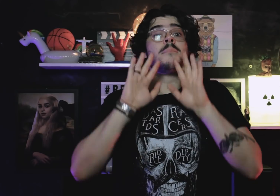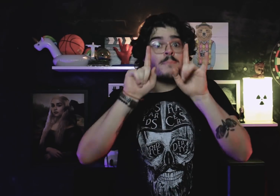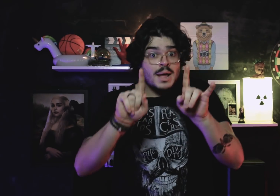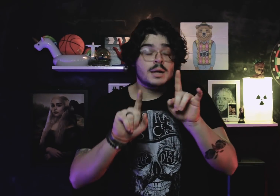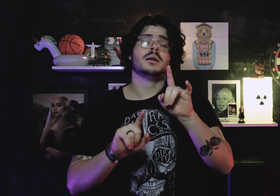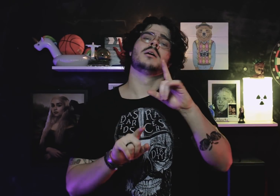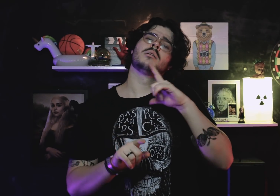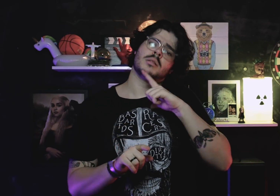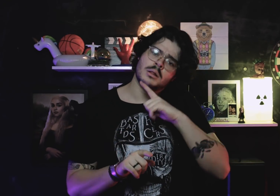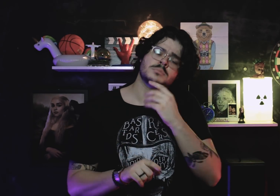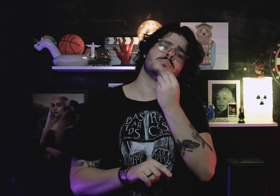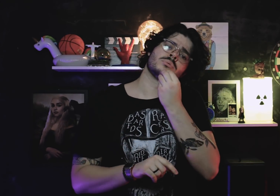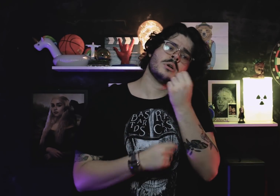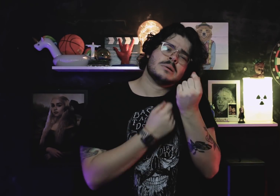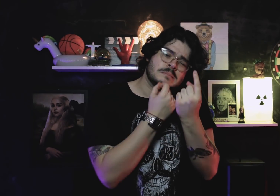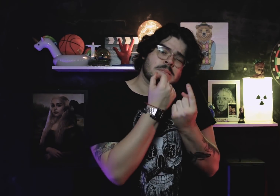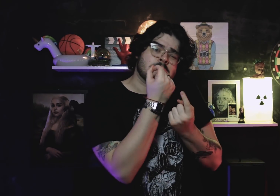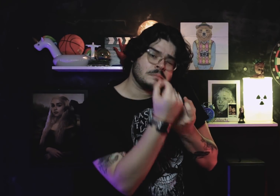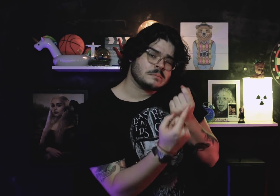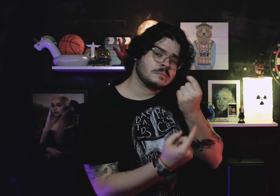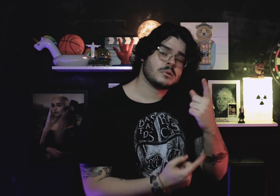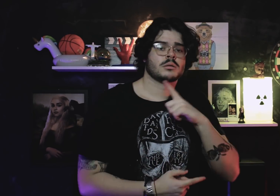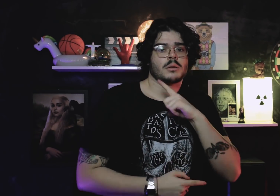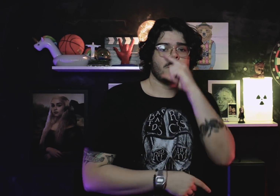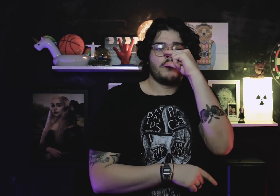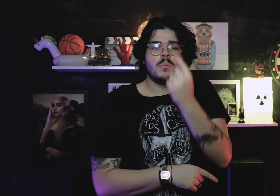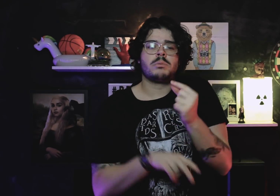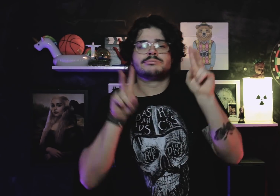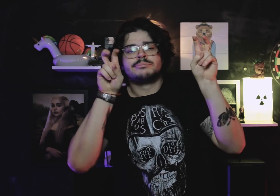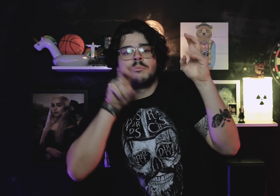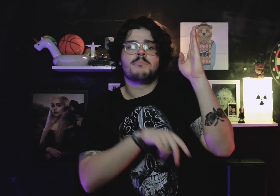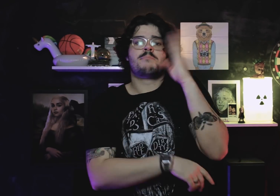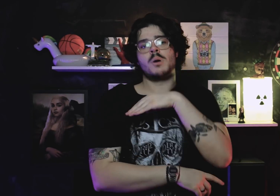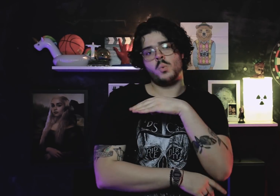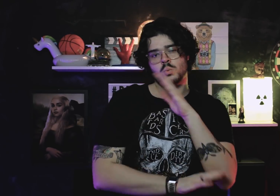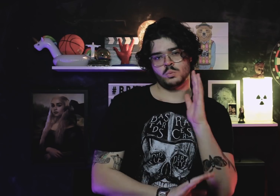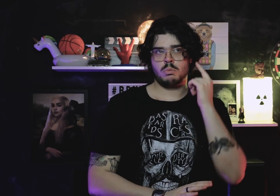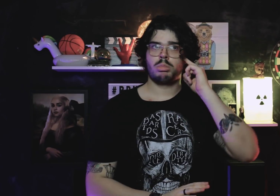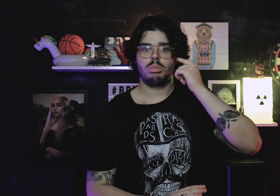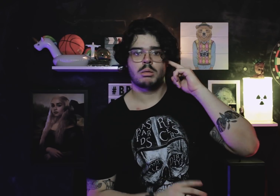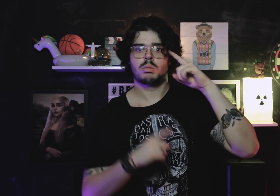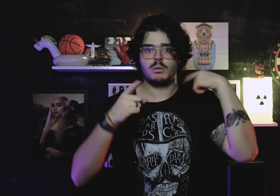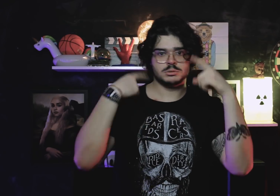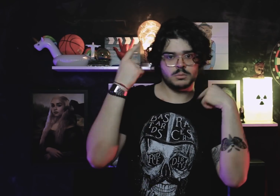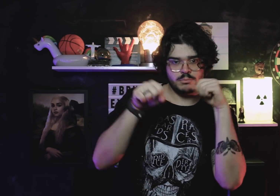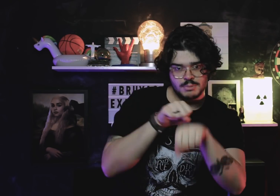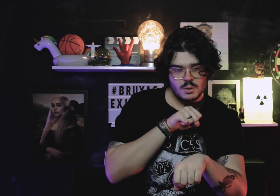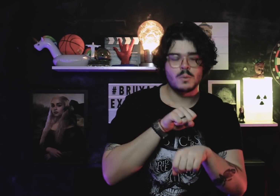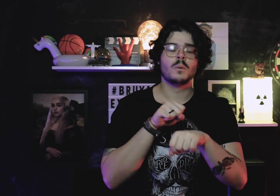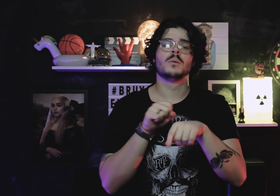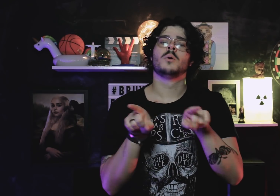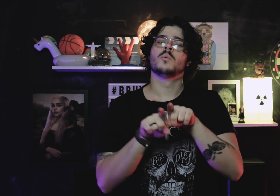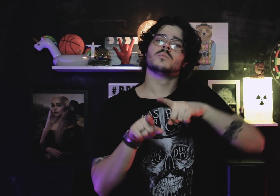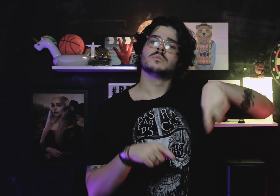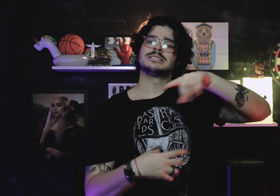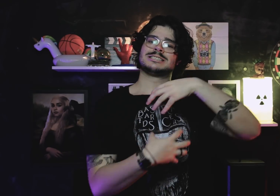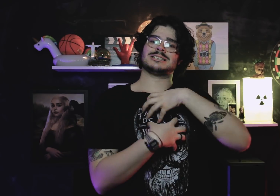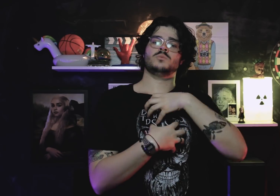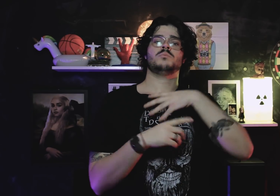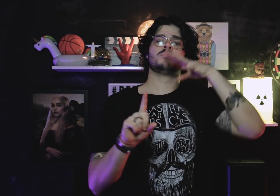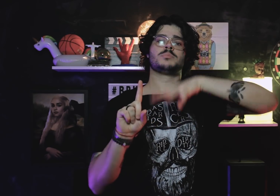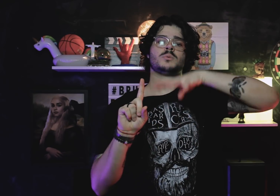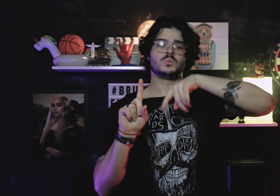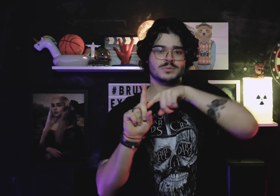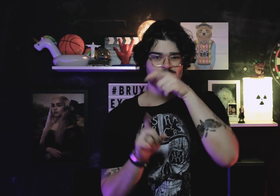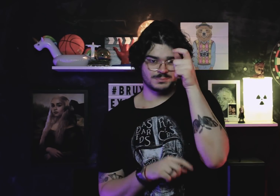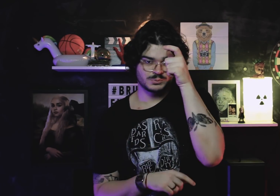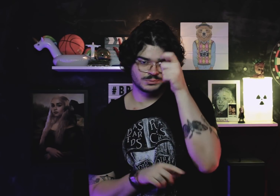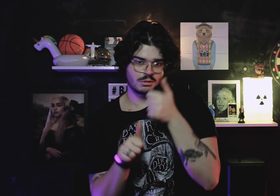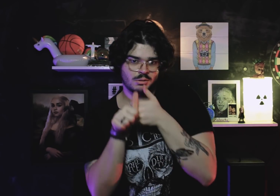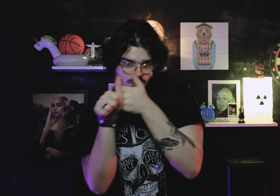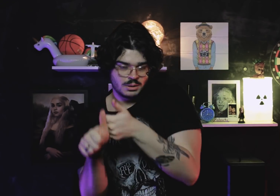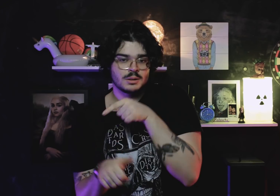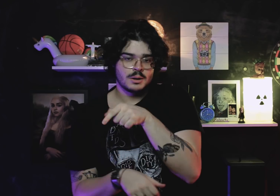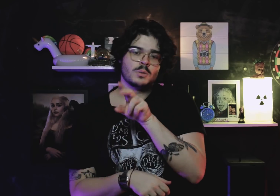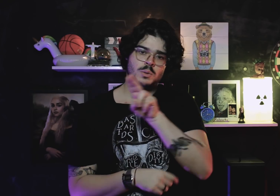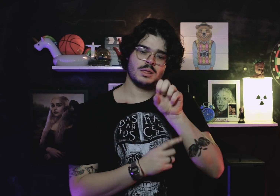but it is clear that there are “evil witches”, psychopaths, followers of Satan.